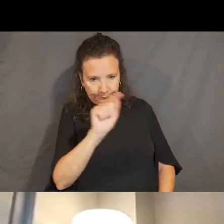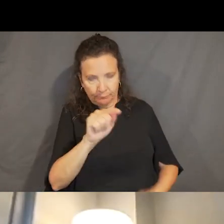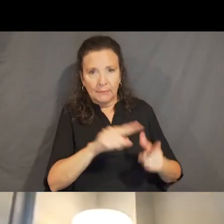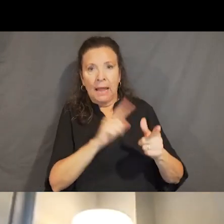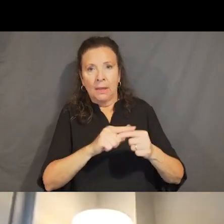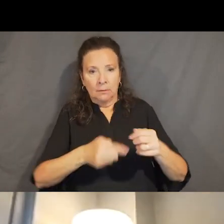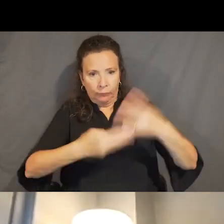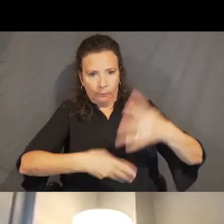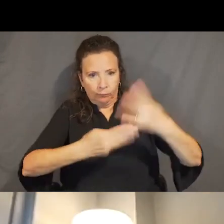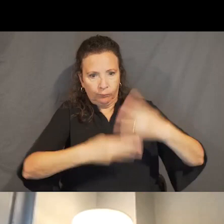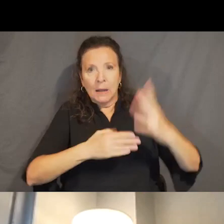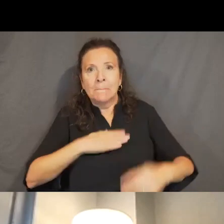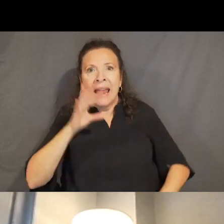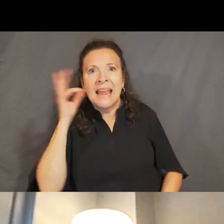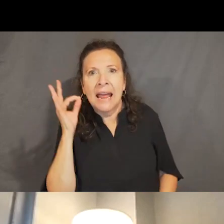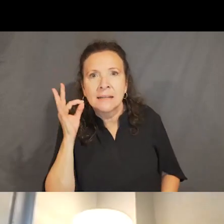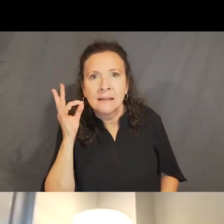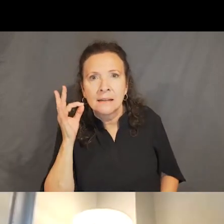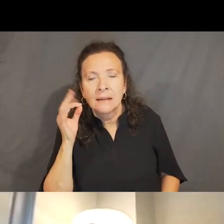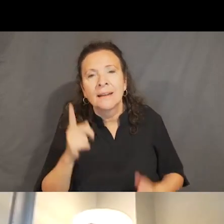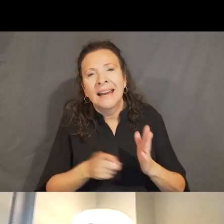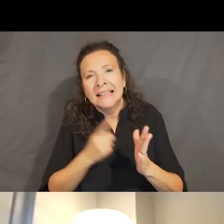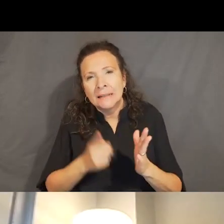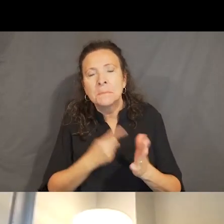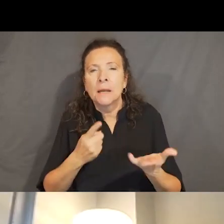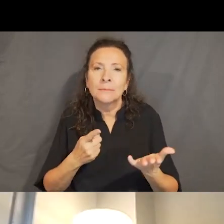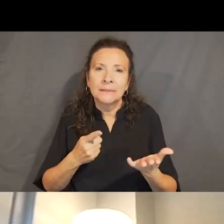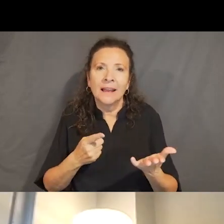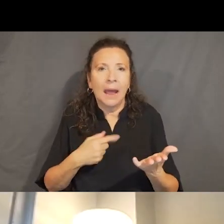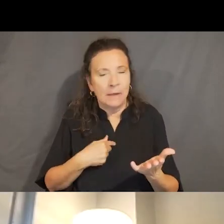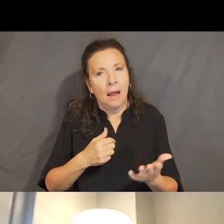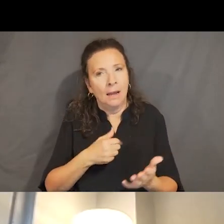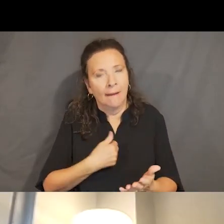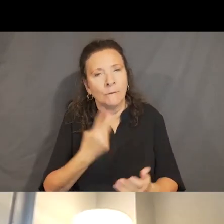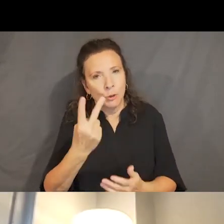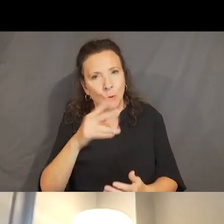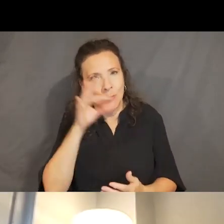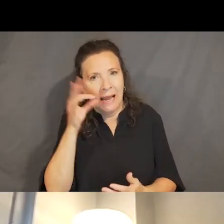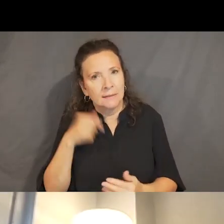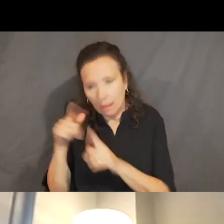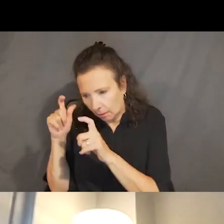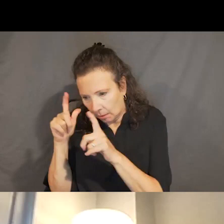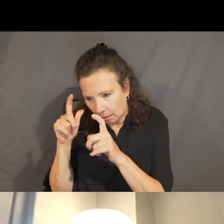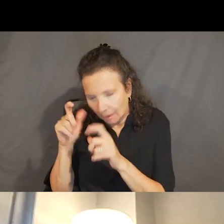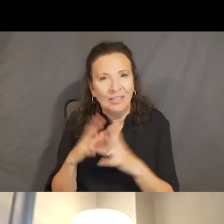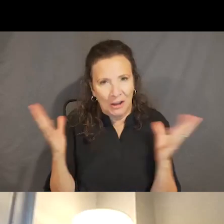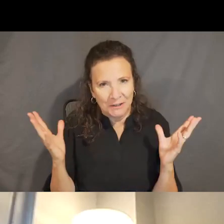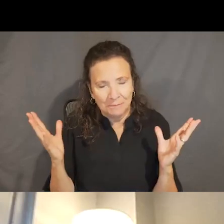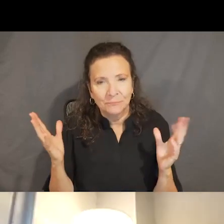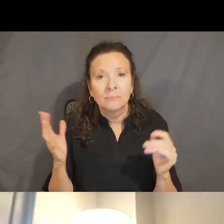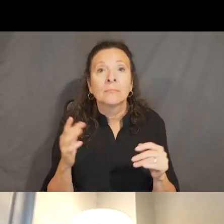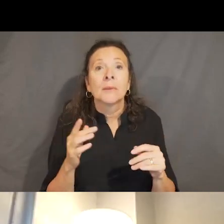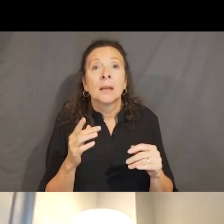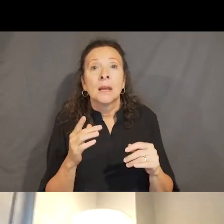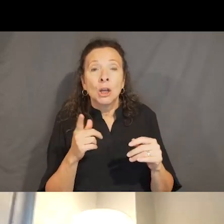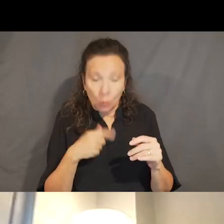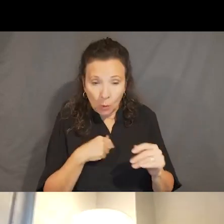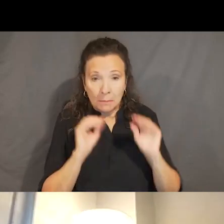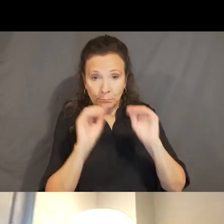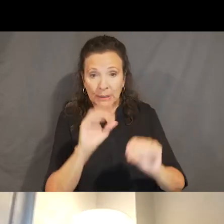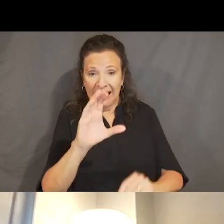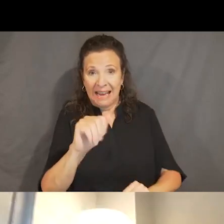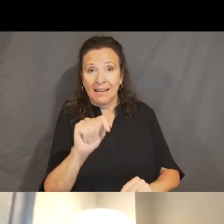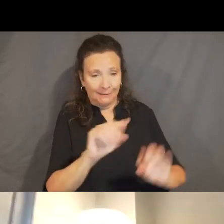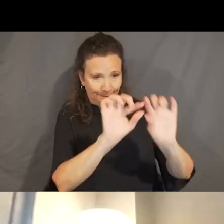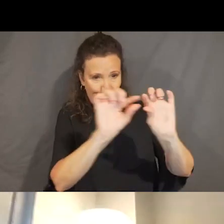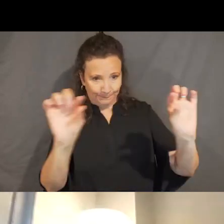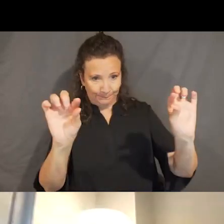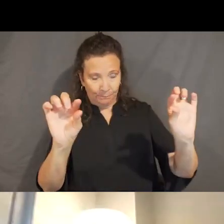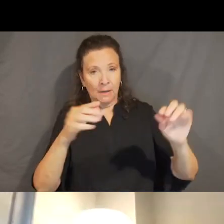will copy a meme into my photo library. It scanned the other day over 12,000 photos in my library for